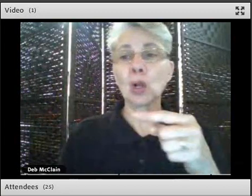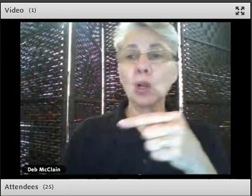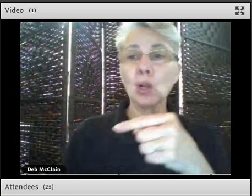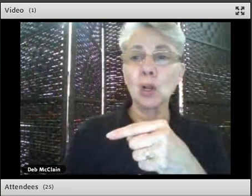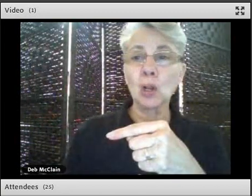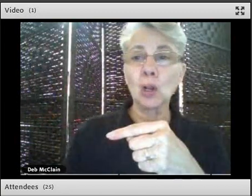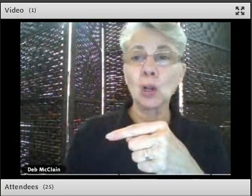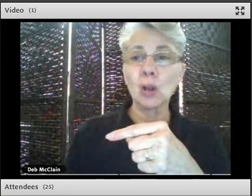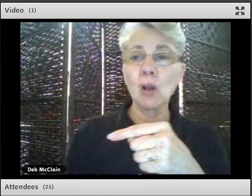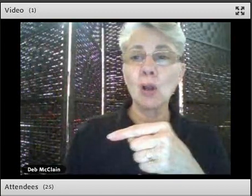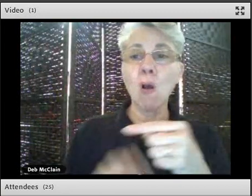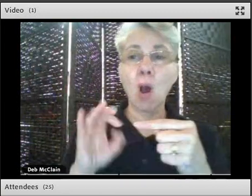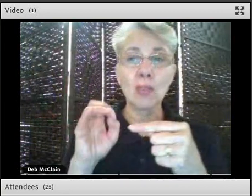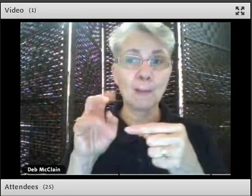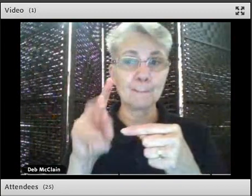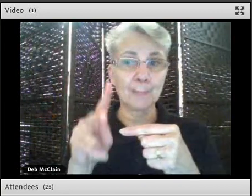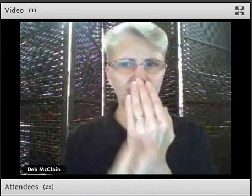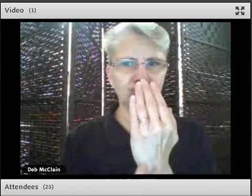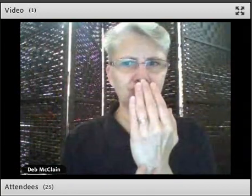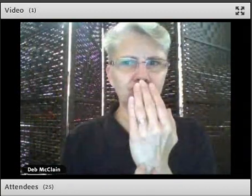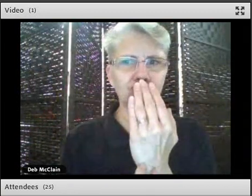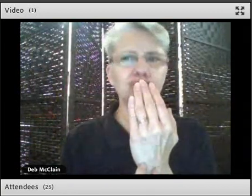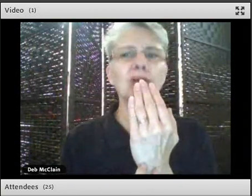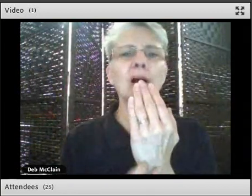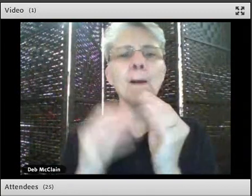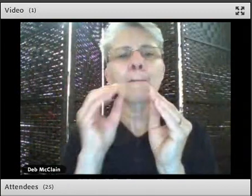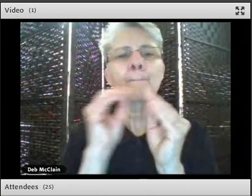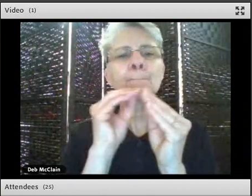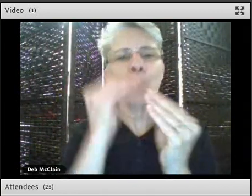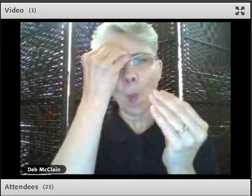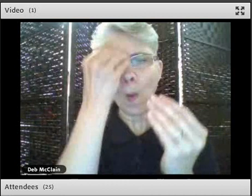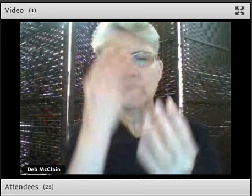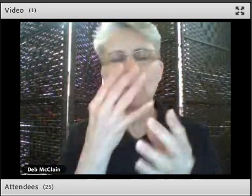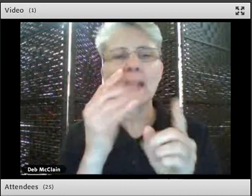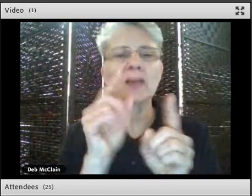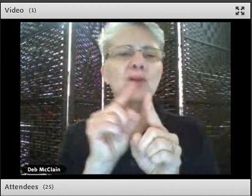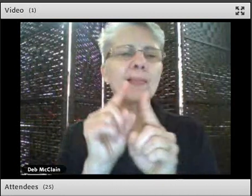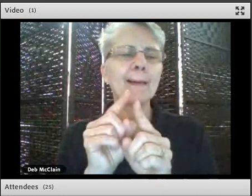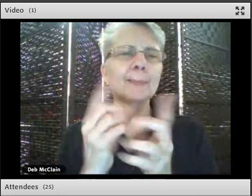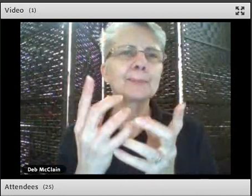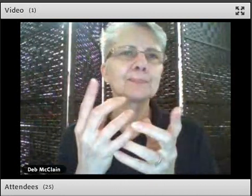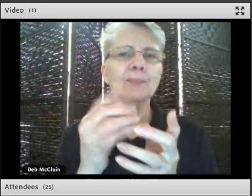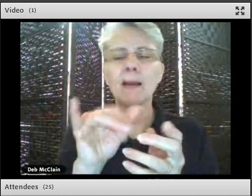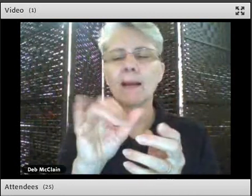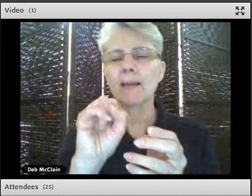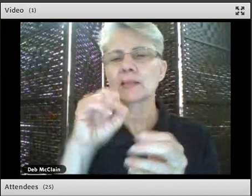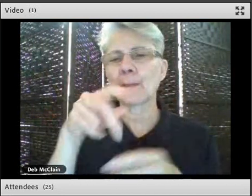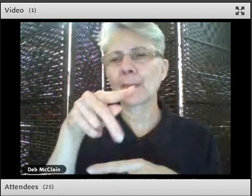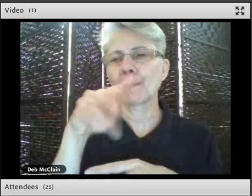such as the ISBN, a catalog number, for example.